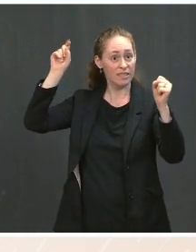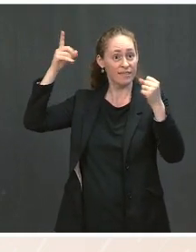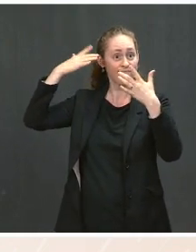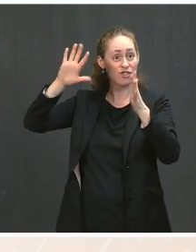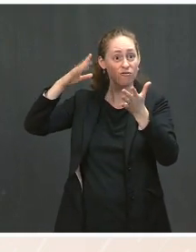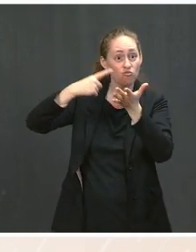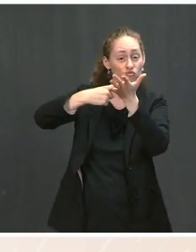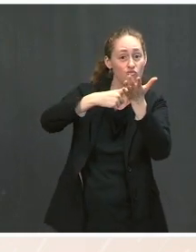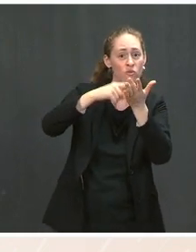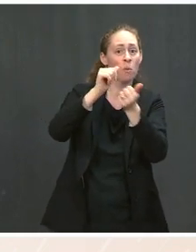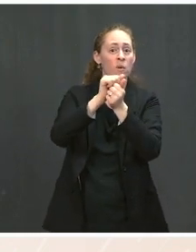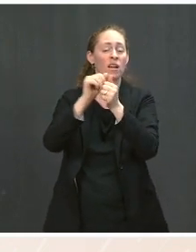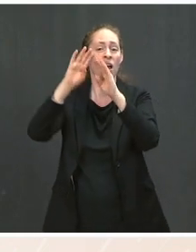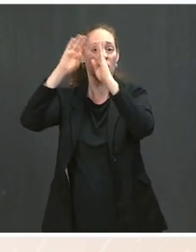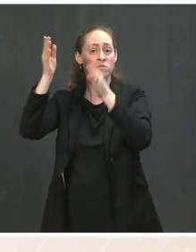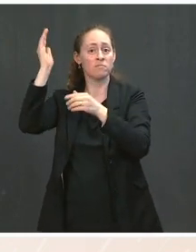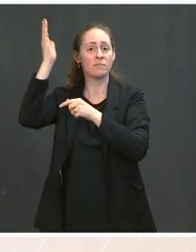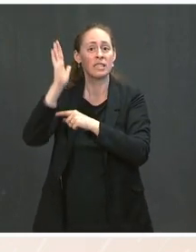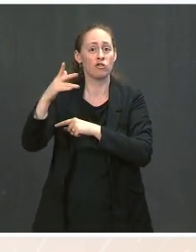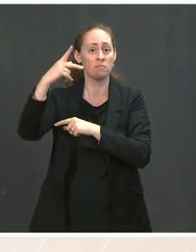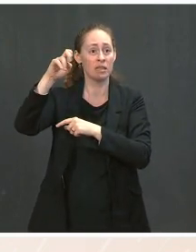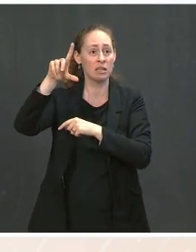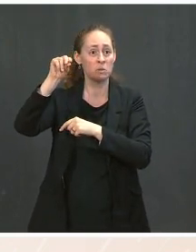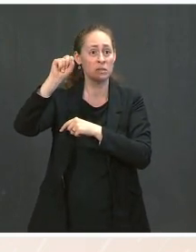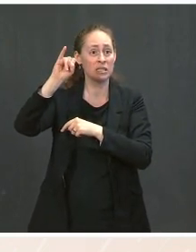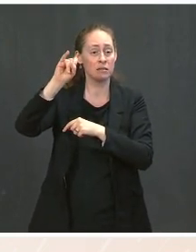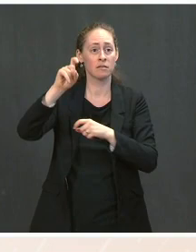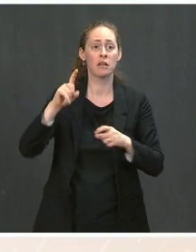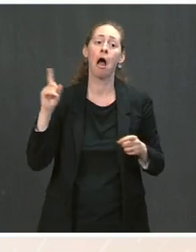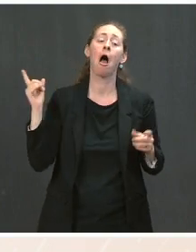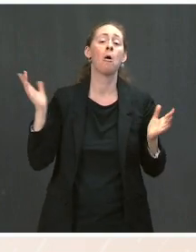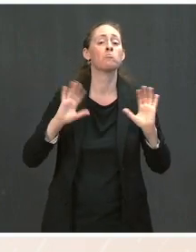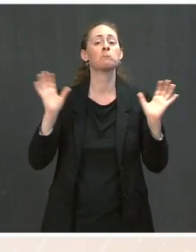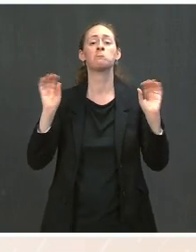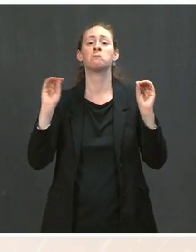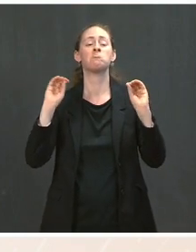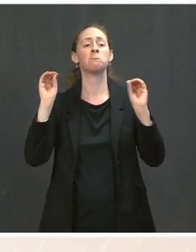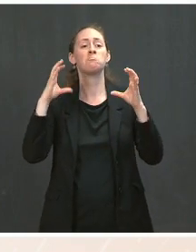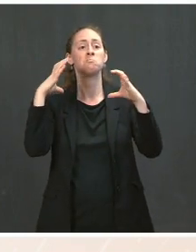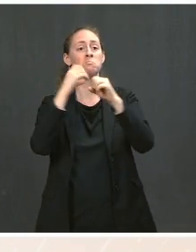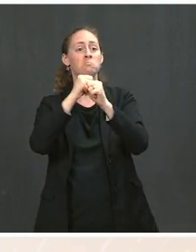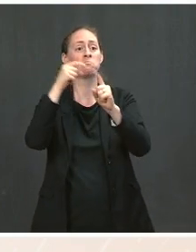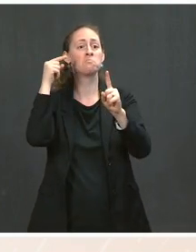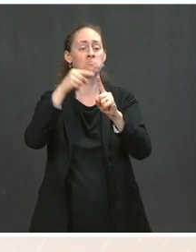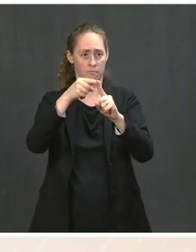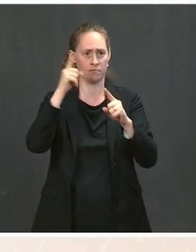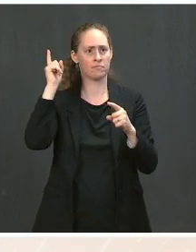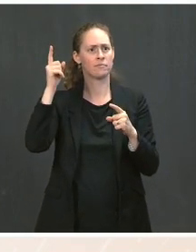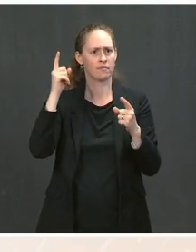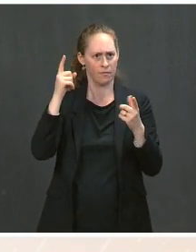he's spoken about his views, and, obviously, we announced the commission publicly last week. The Press: For sure. And as it relates to his views as a senator, his view was --